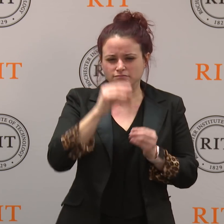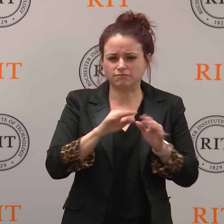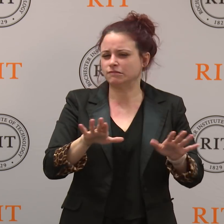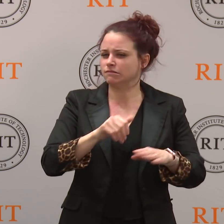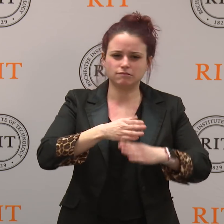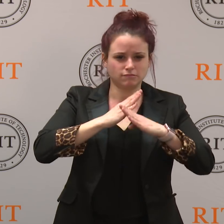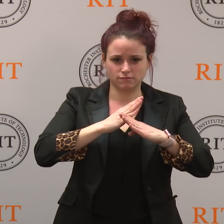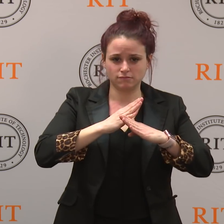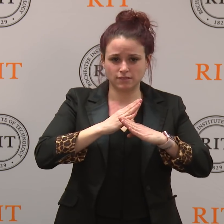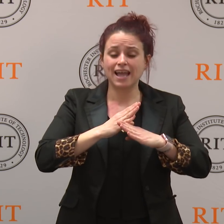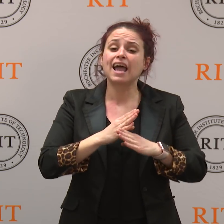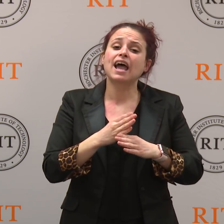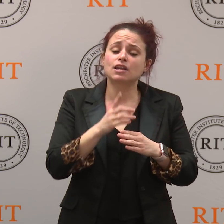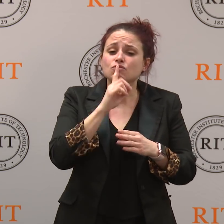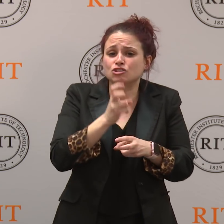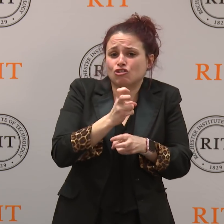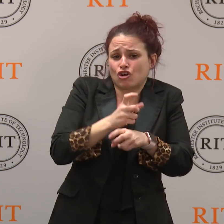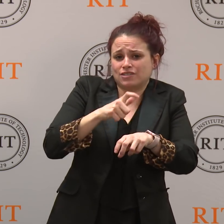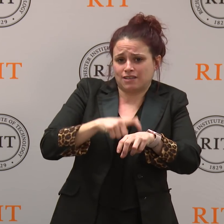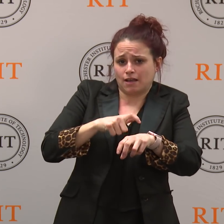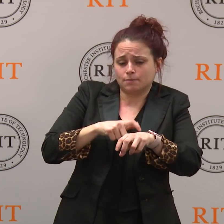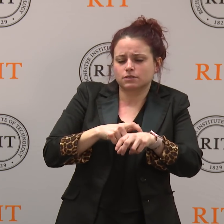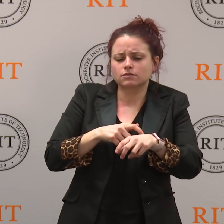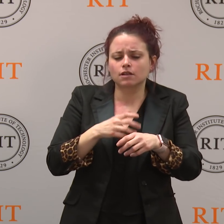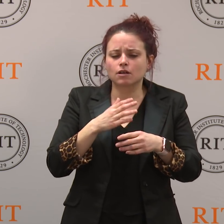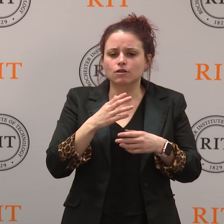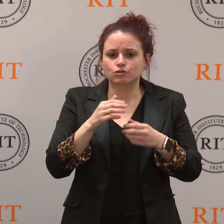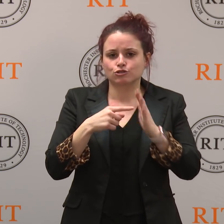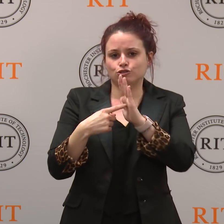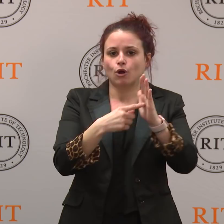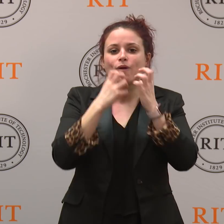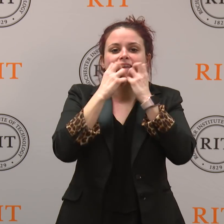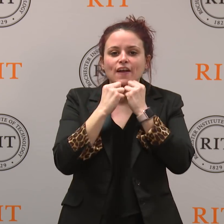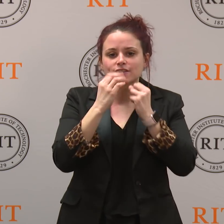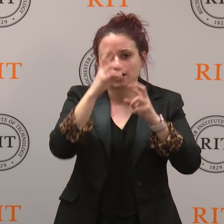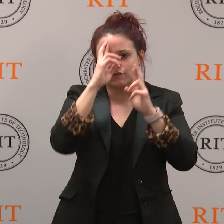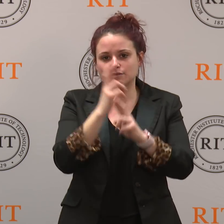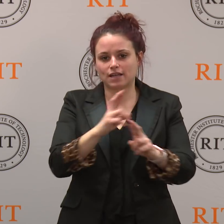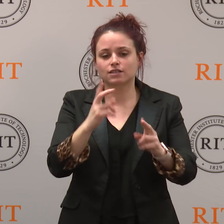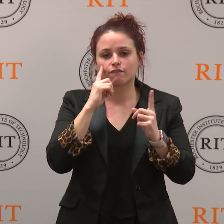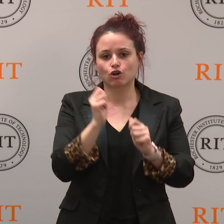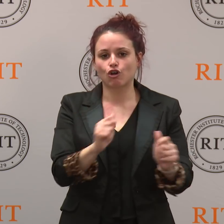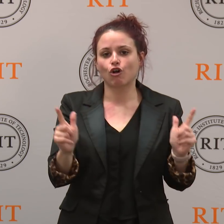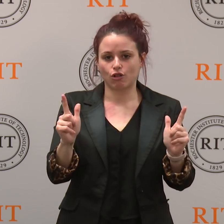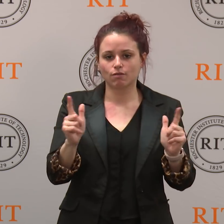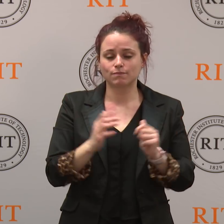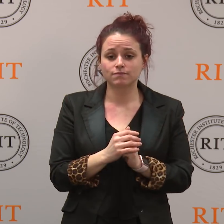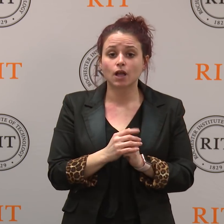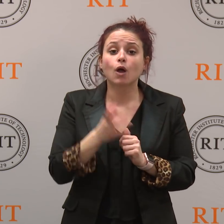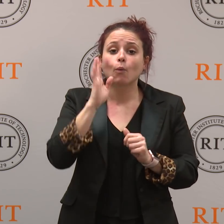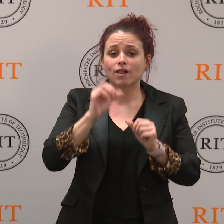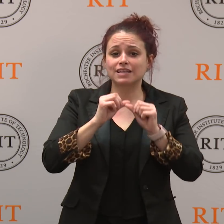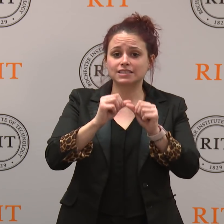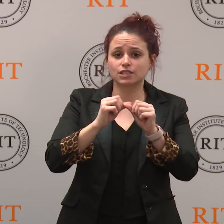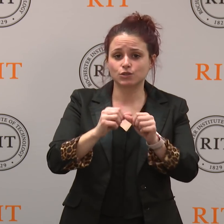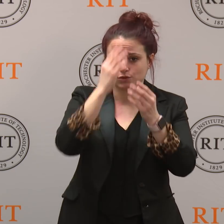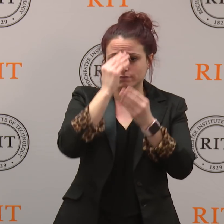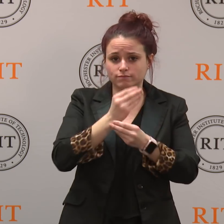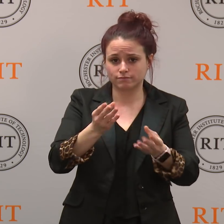kindness and respect for all. We will continue to keep you up to date as conditions and situations